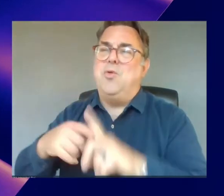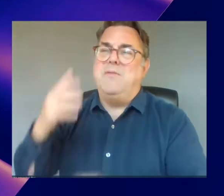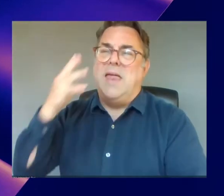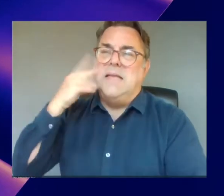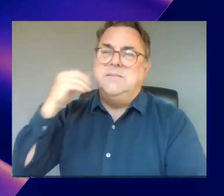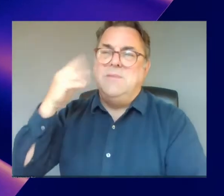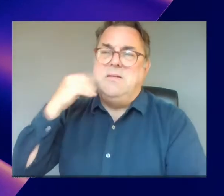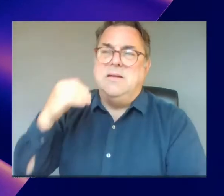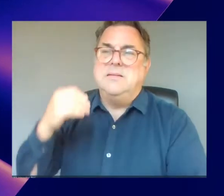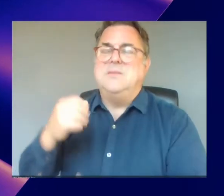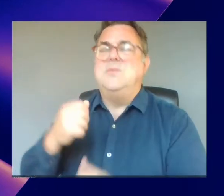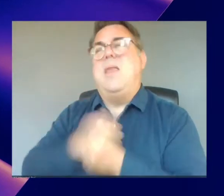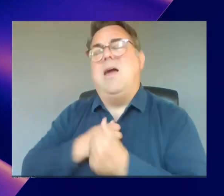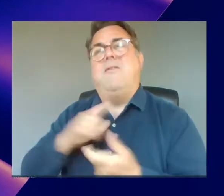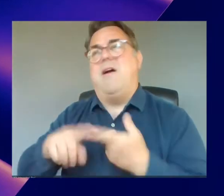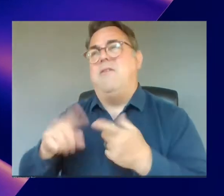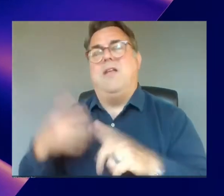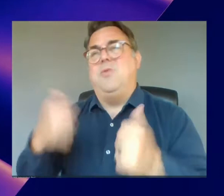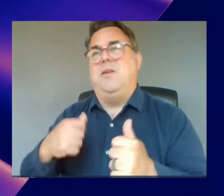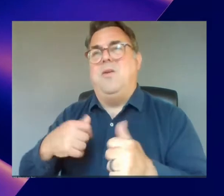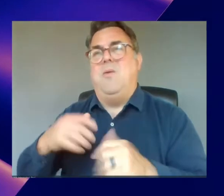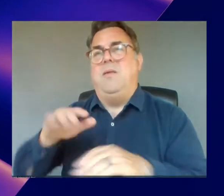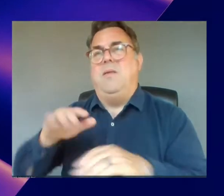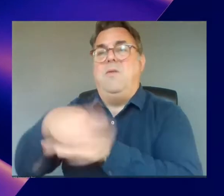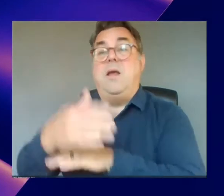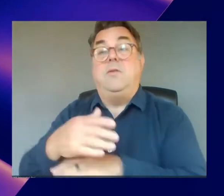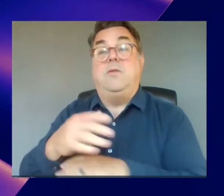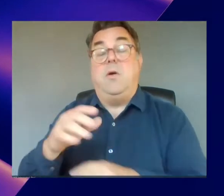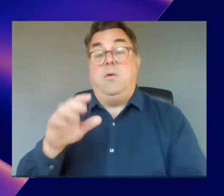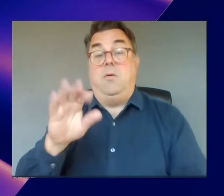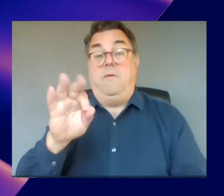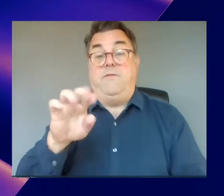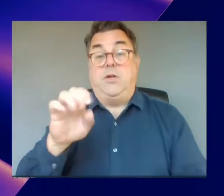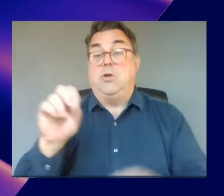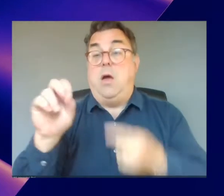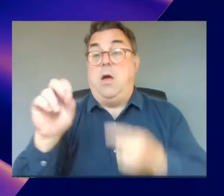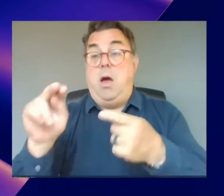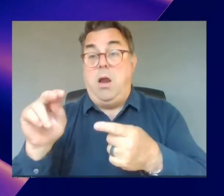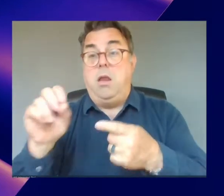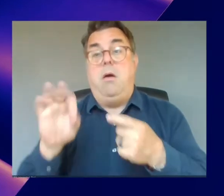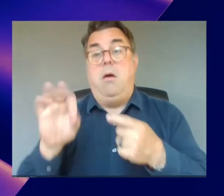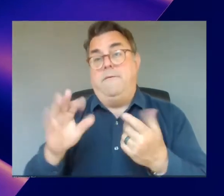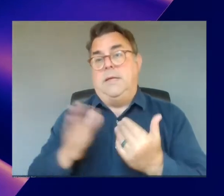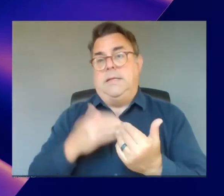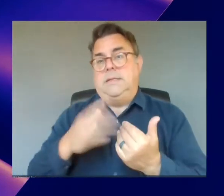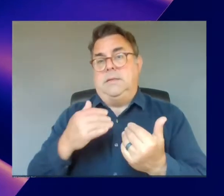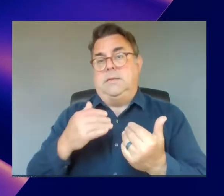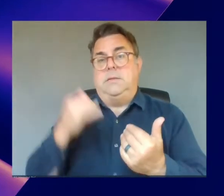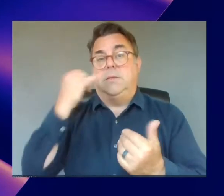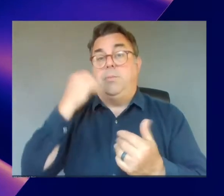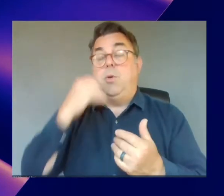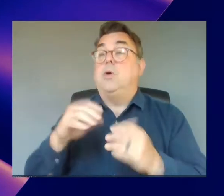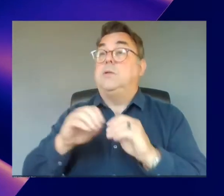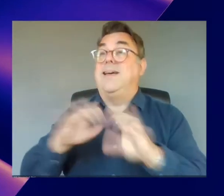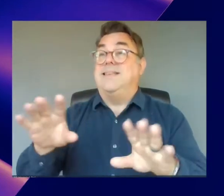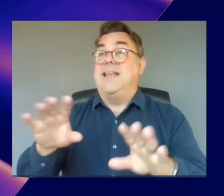Yeah, absolutely. And so, you can turn on the feature and you can also turn off that feature. So, if something goes wrong and you're in the middle of your Netflix movie